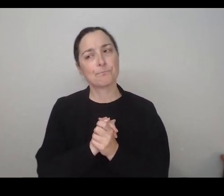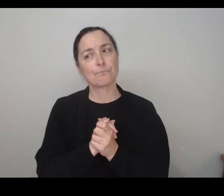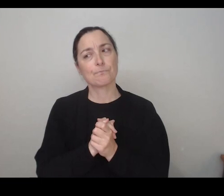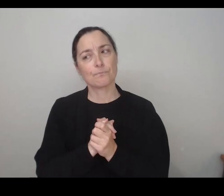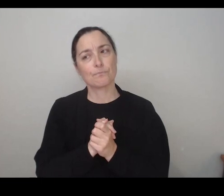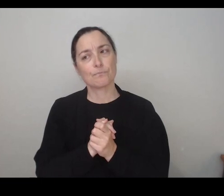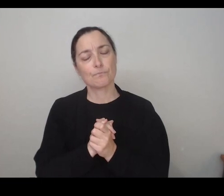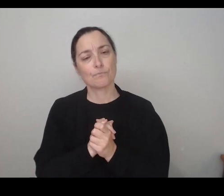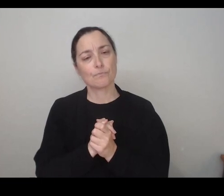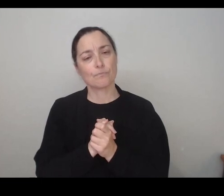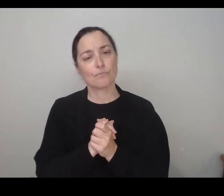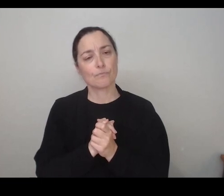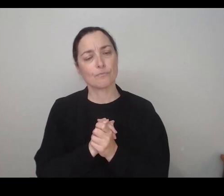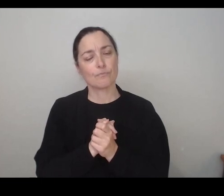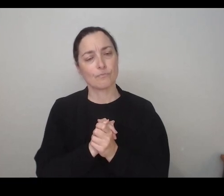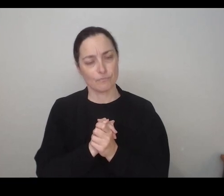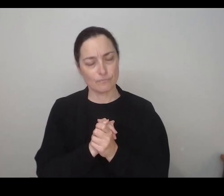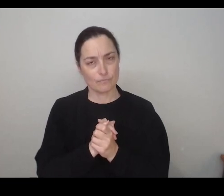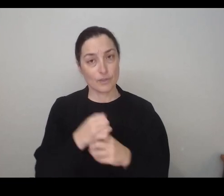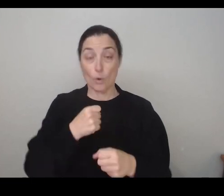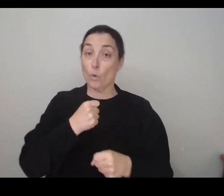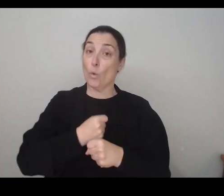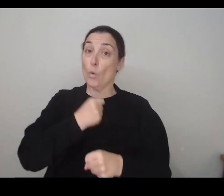he appears as a very special artist, I would say,